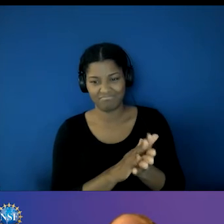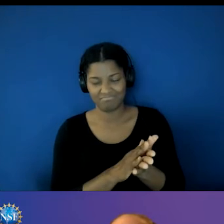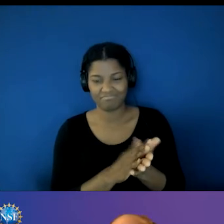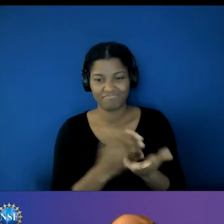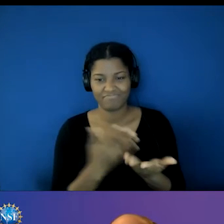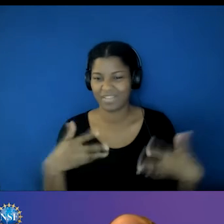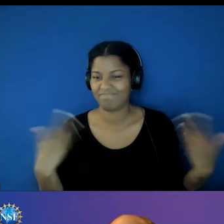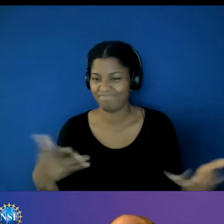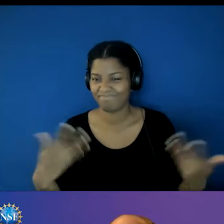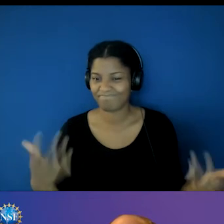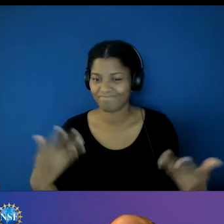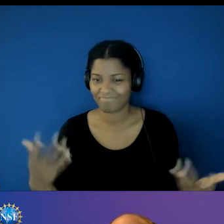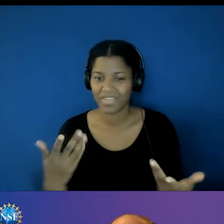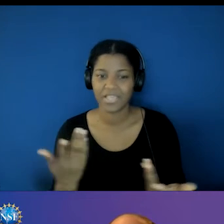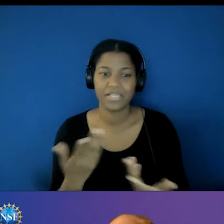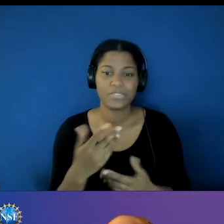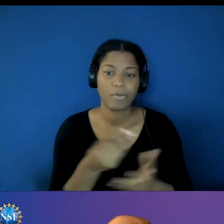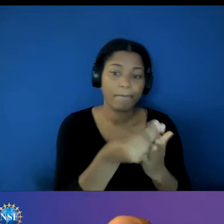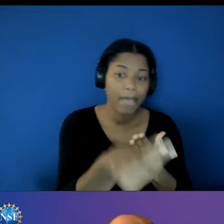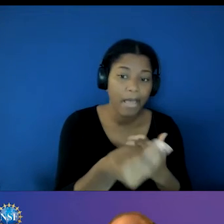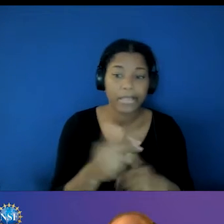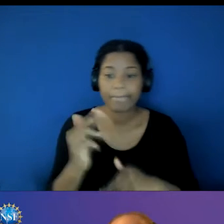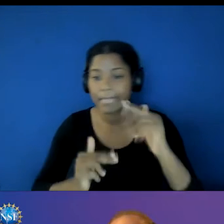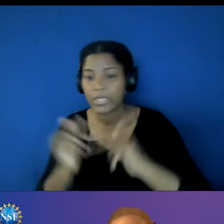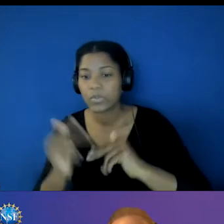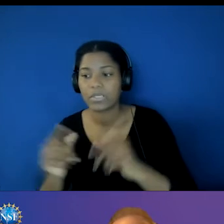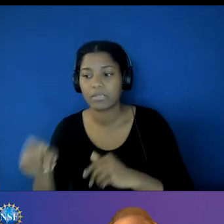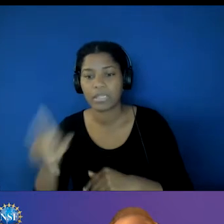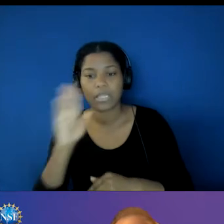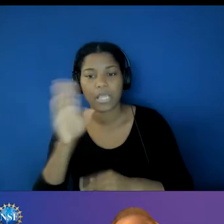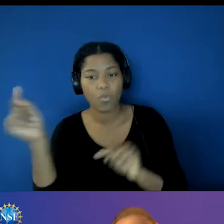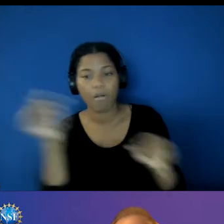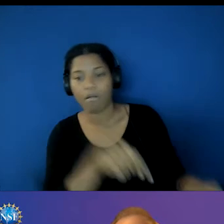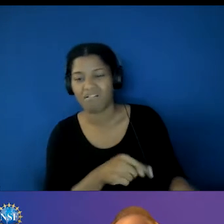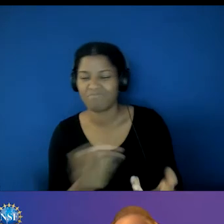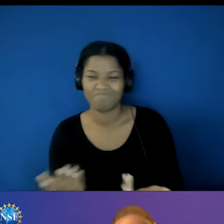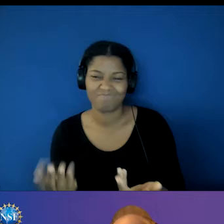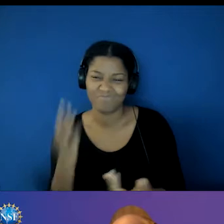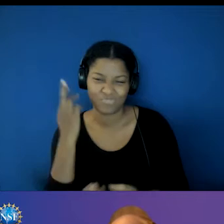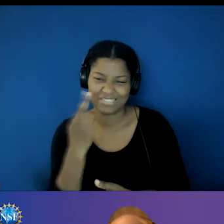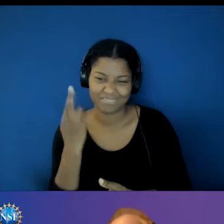So, buy it or build it and they will come, is a lackluster reason.